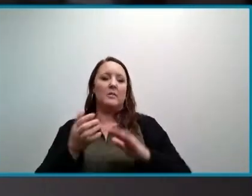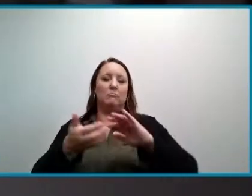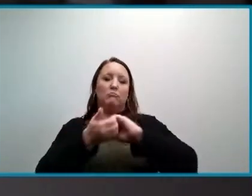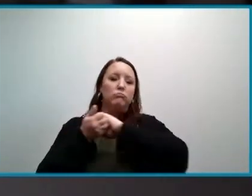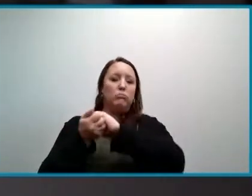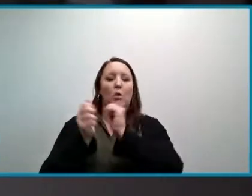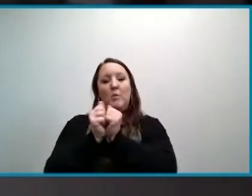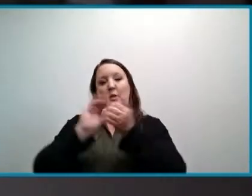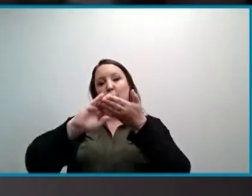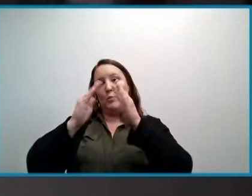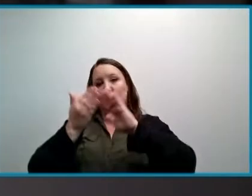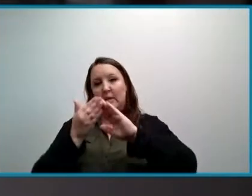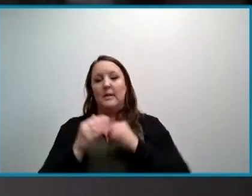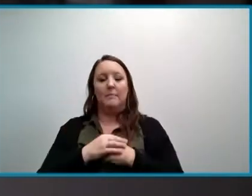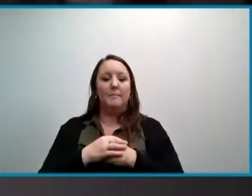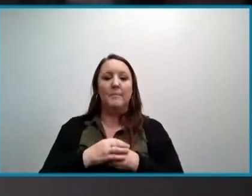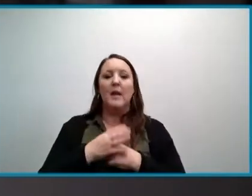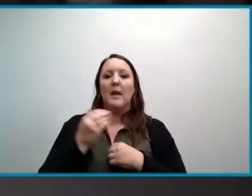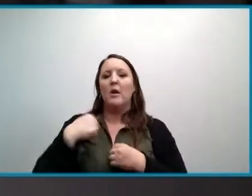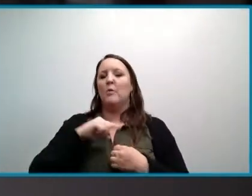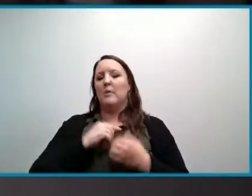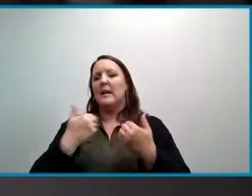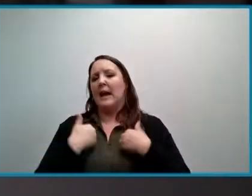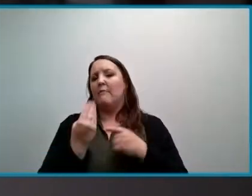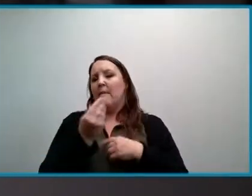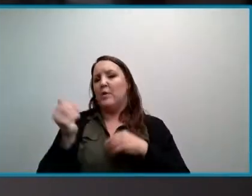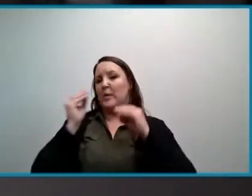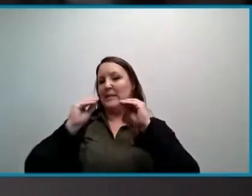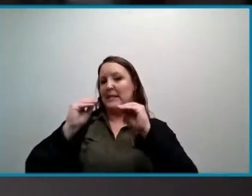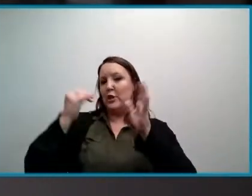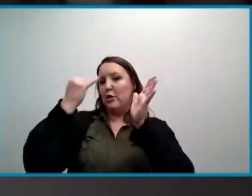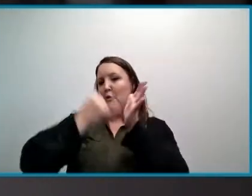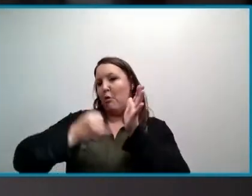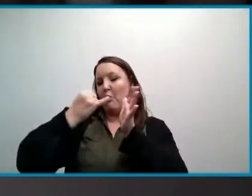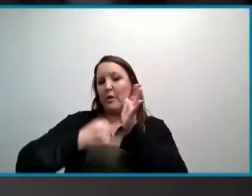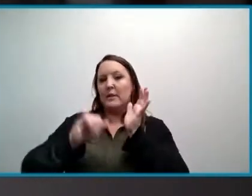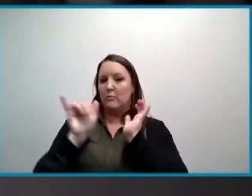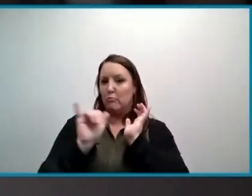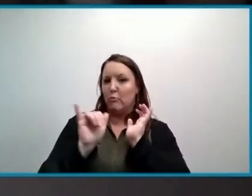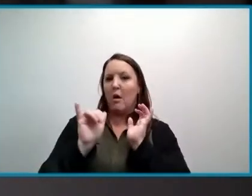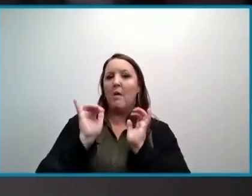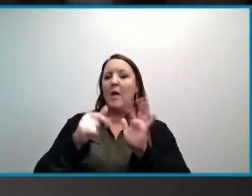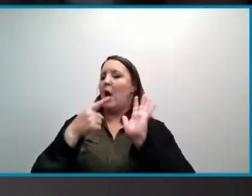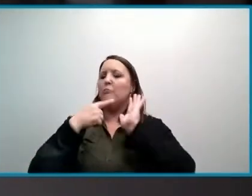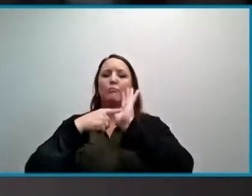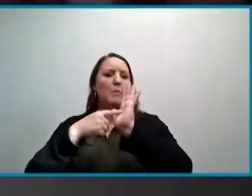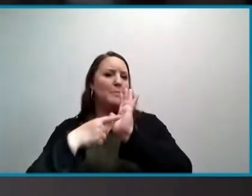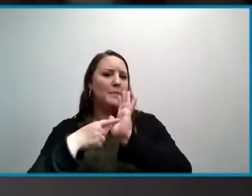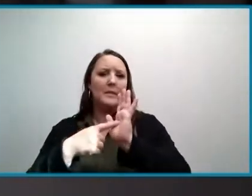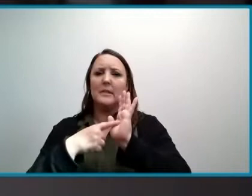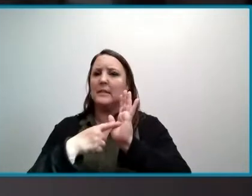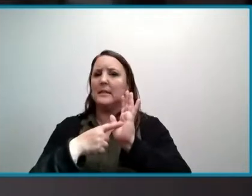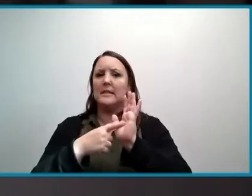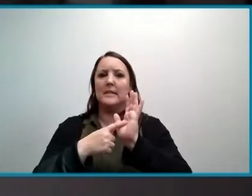And we have a couple of teaching artists who represent, you know, formerly incarcerated folks,